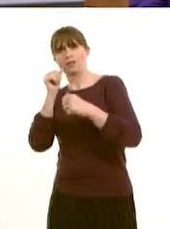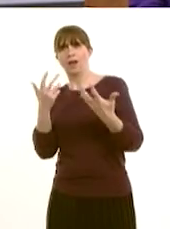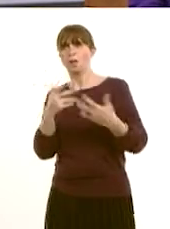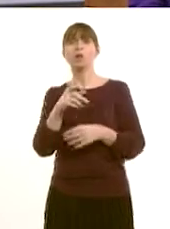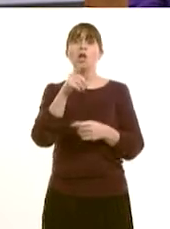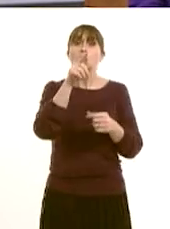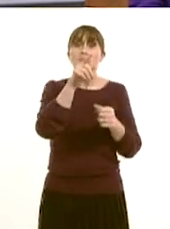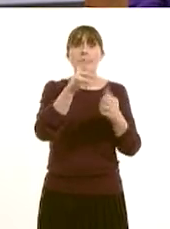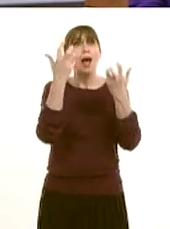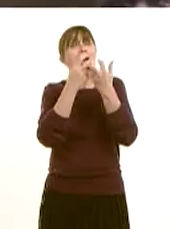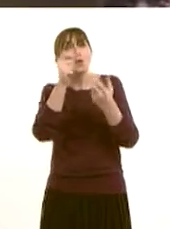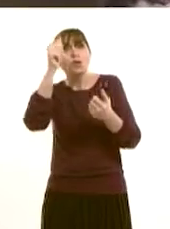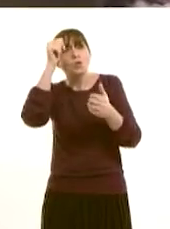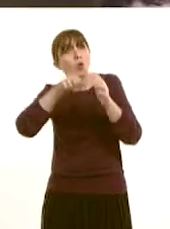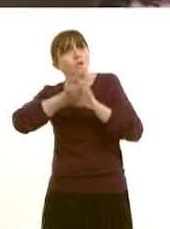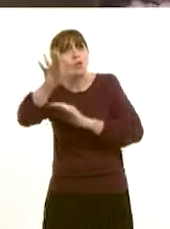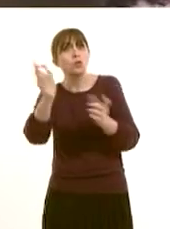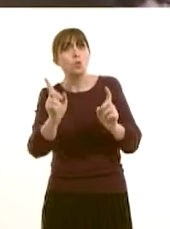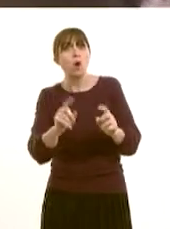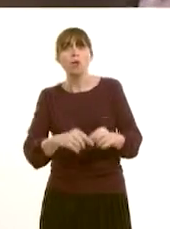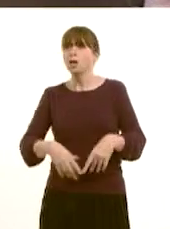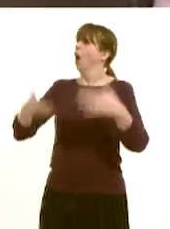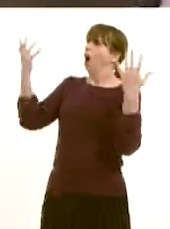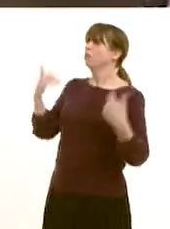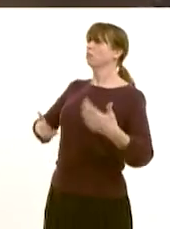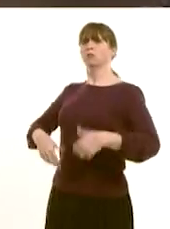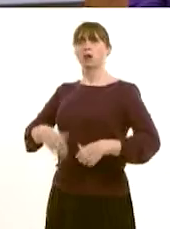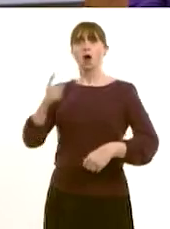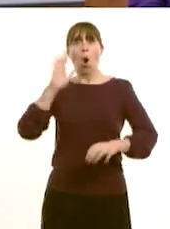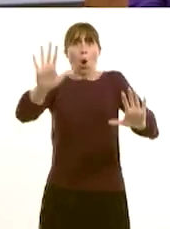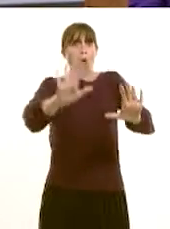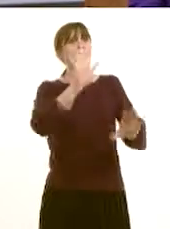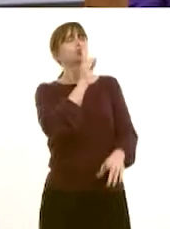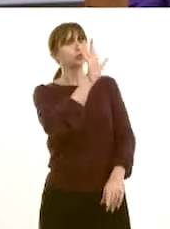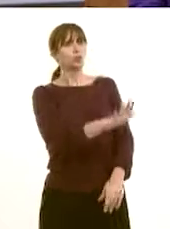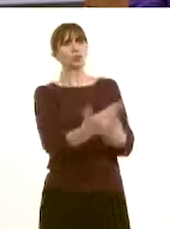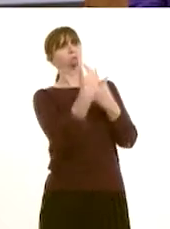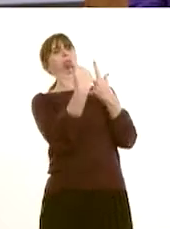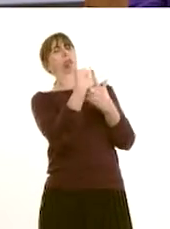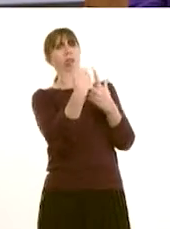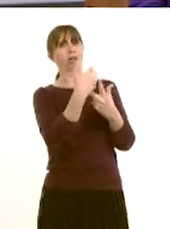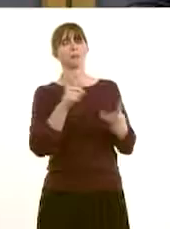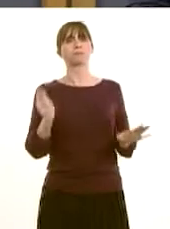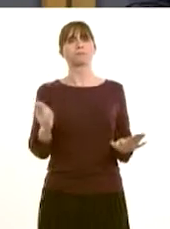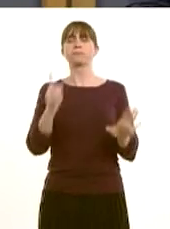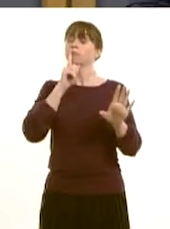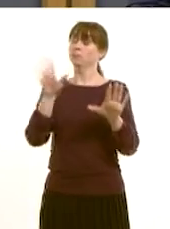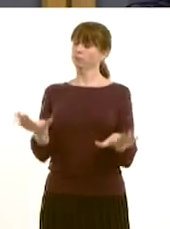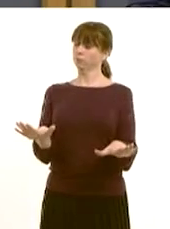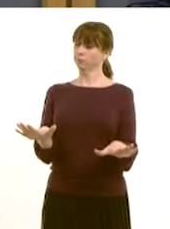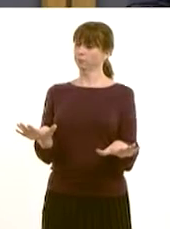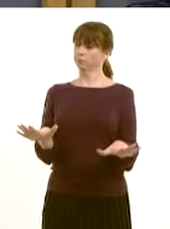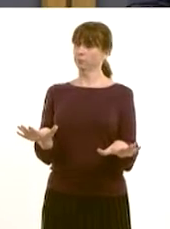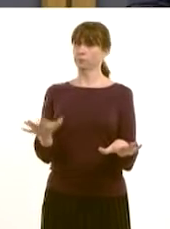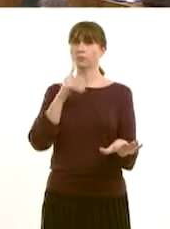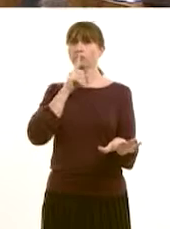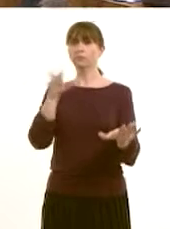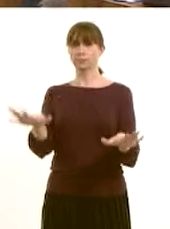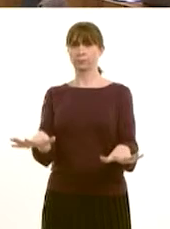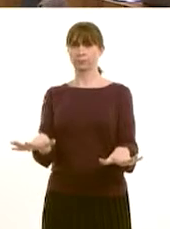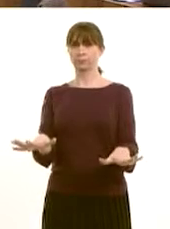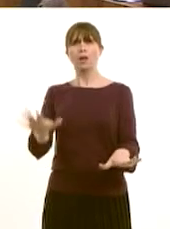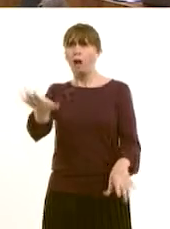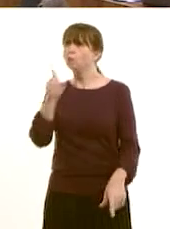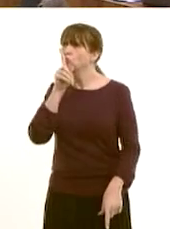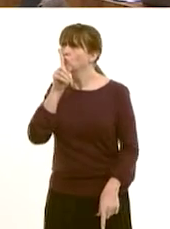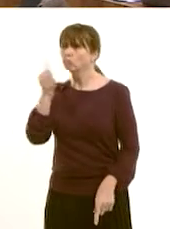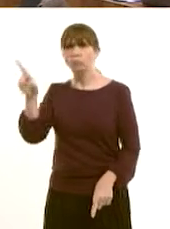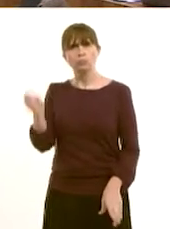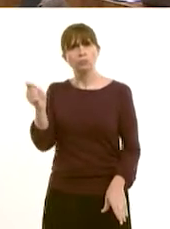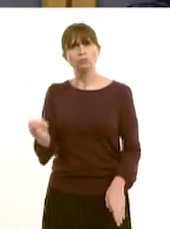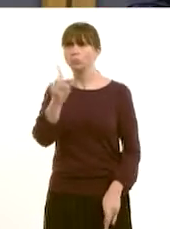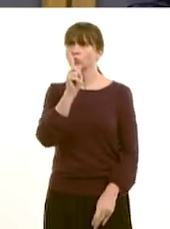Leanne Wood: Well, you were meant to answer the question about it.